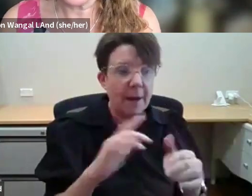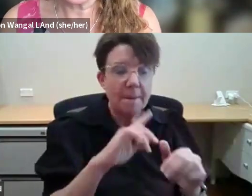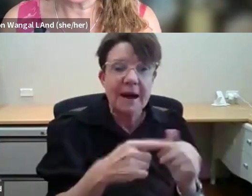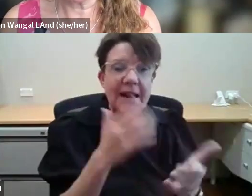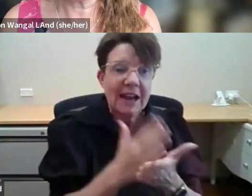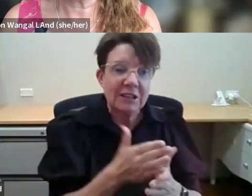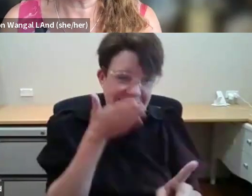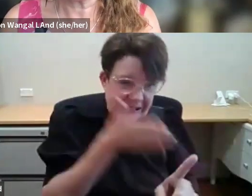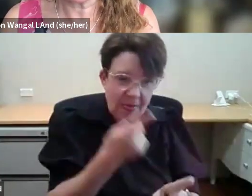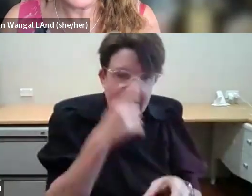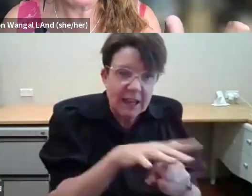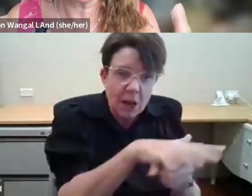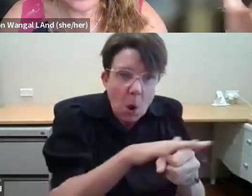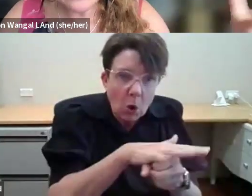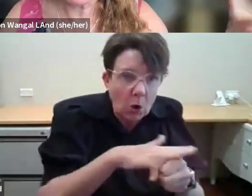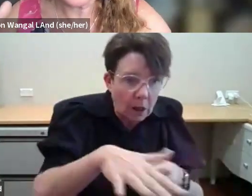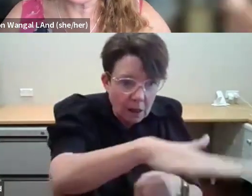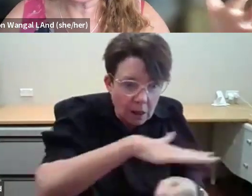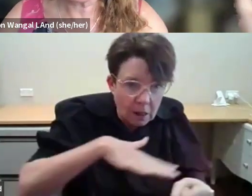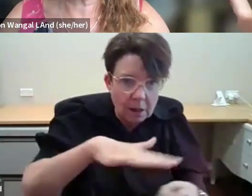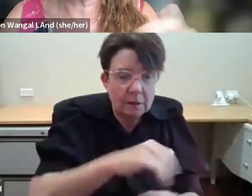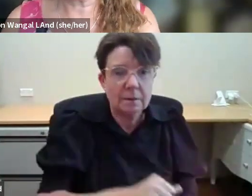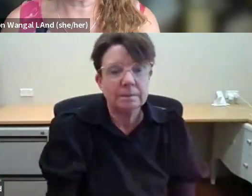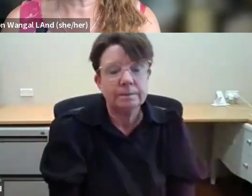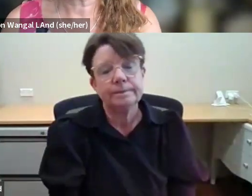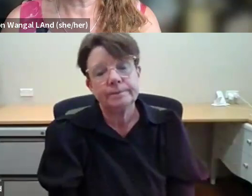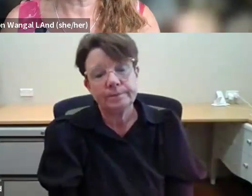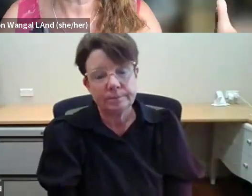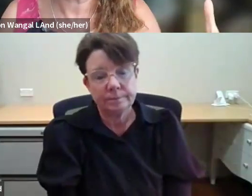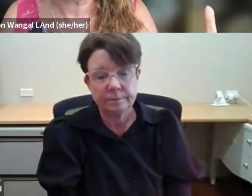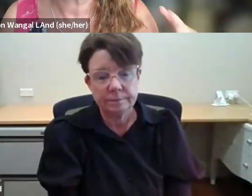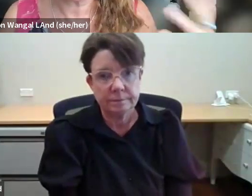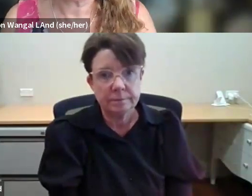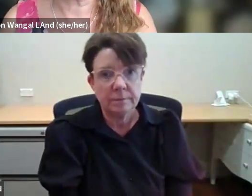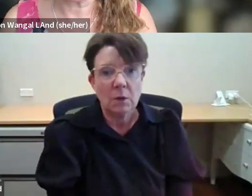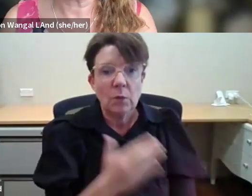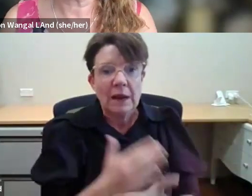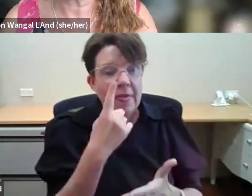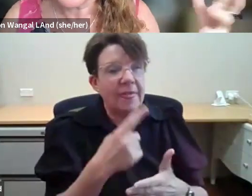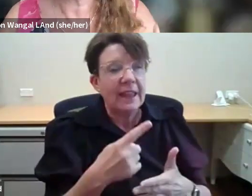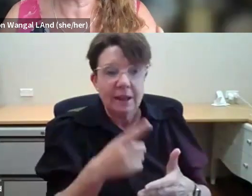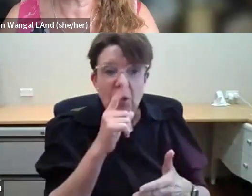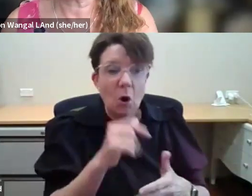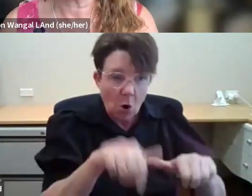some boundaries that feel manageable and then be able to dive in and go, how are we using our